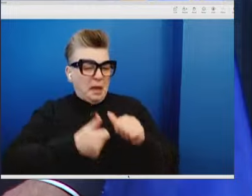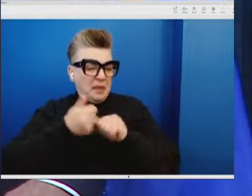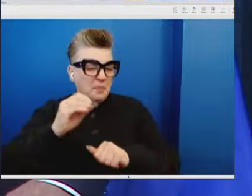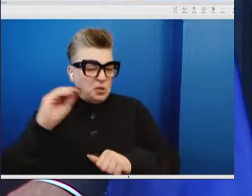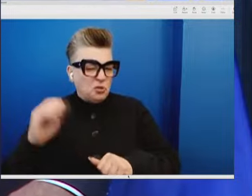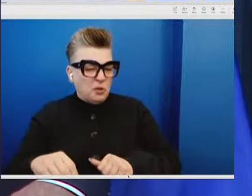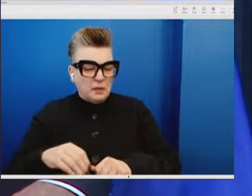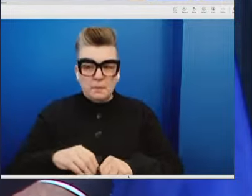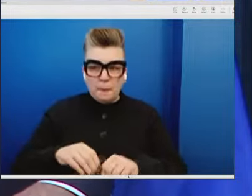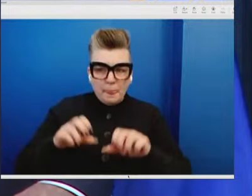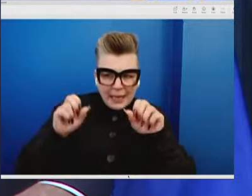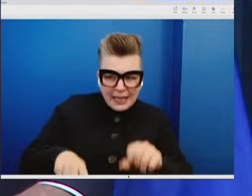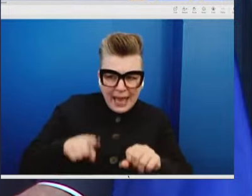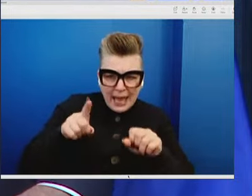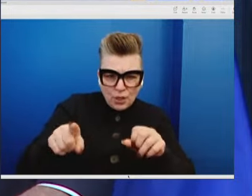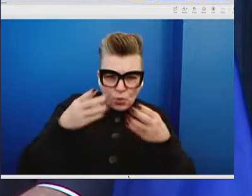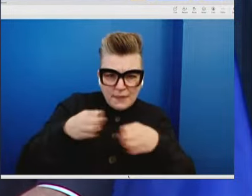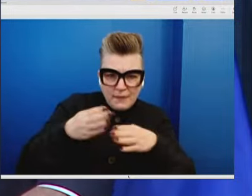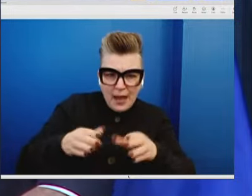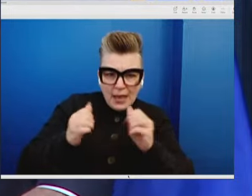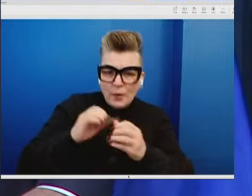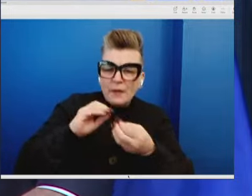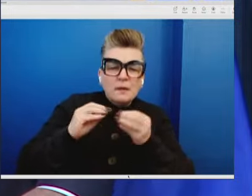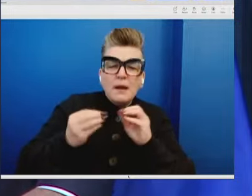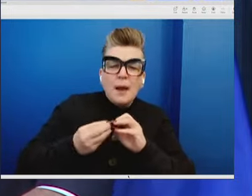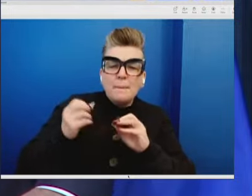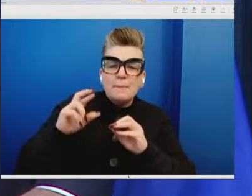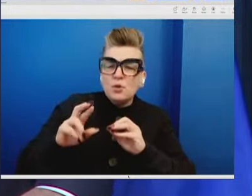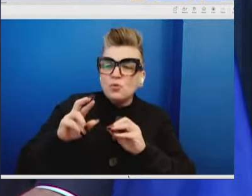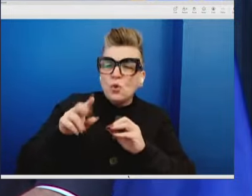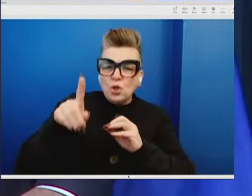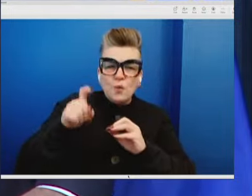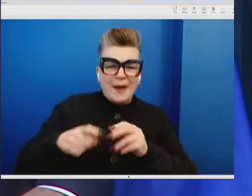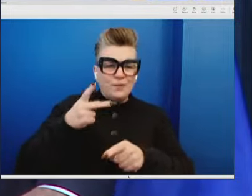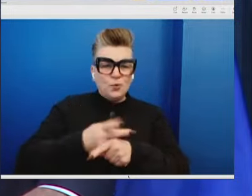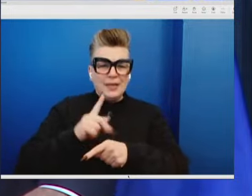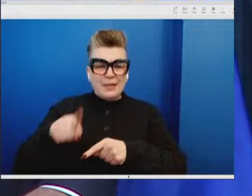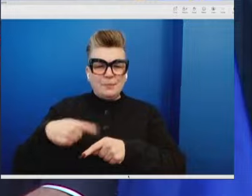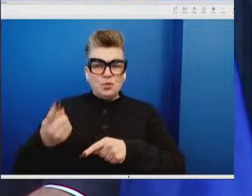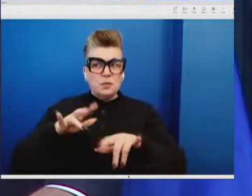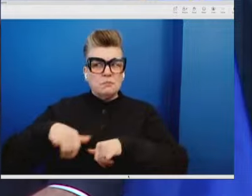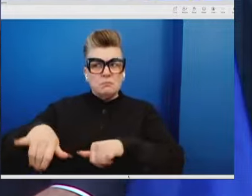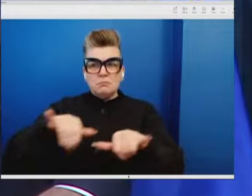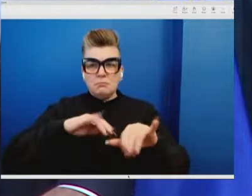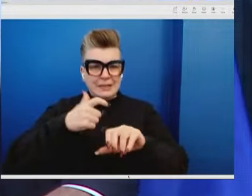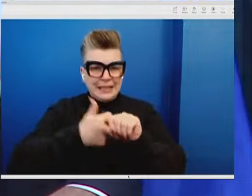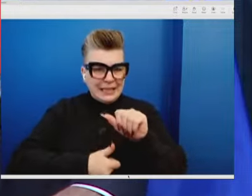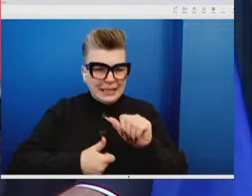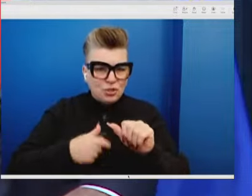or do you just have to keep it general? Like, 300 to feds and 300 --